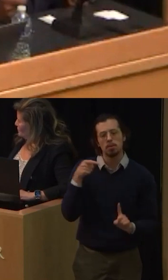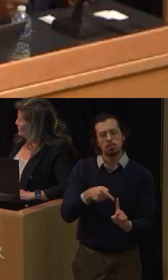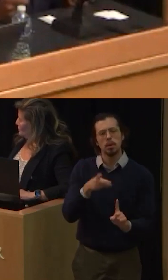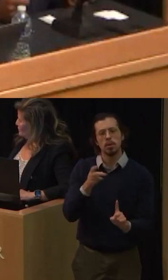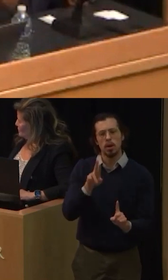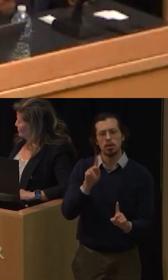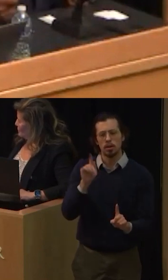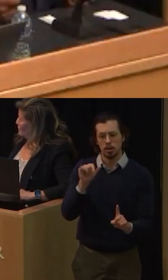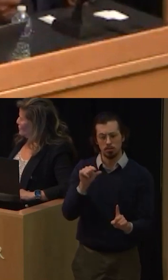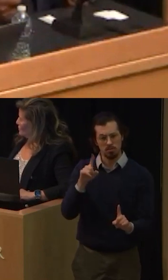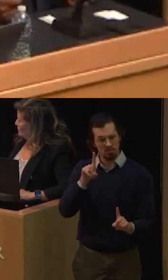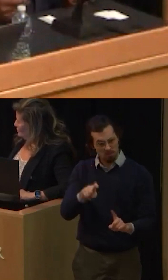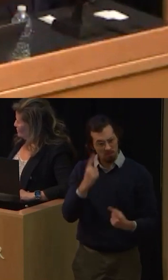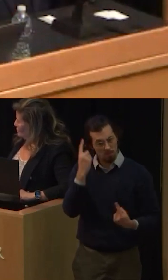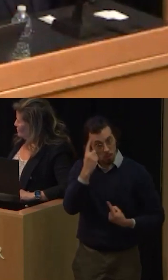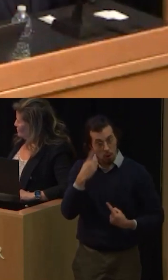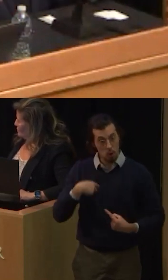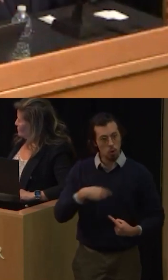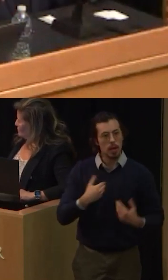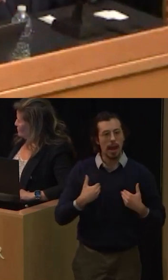do we have the will?